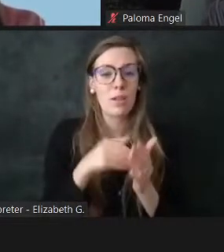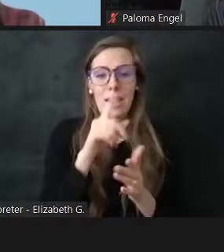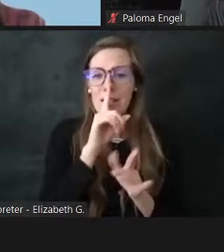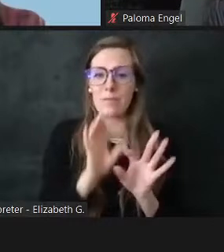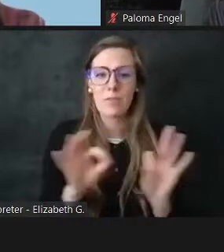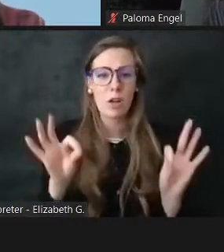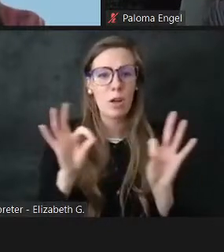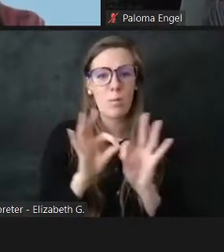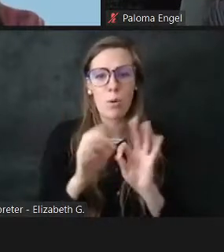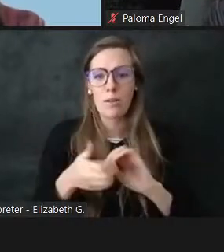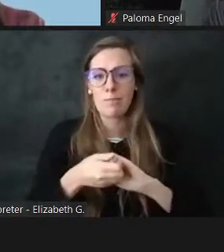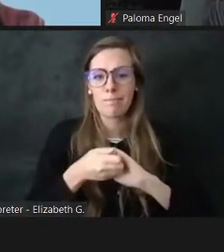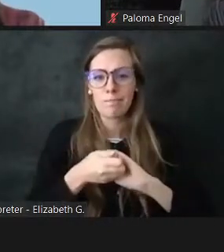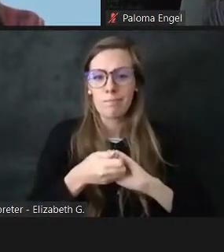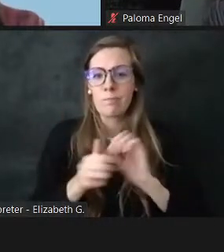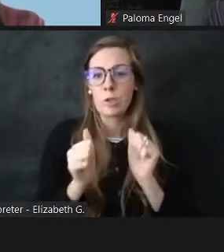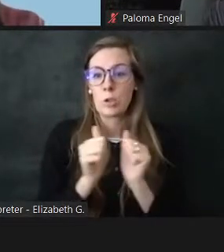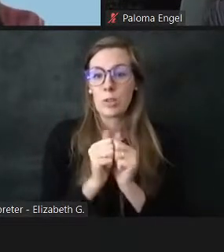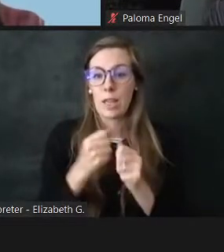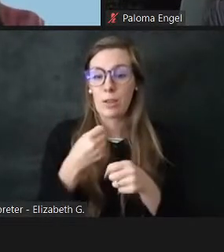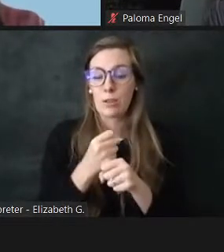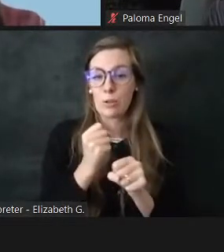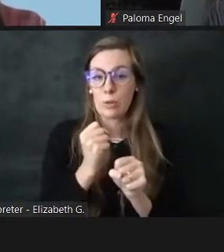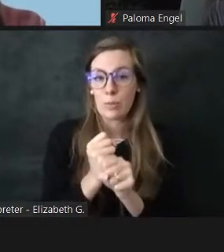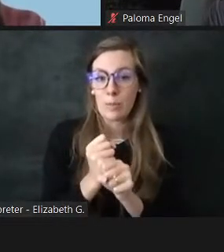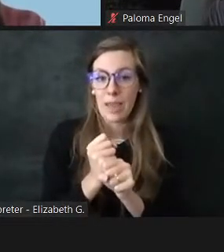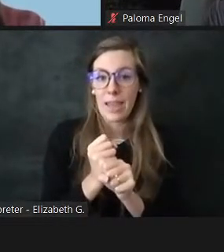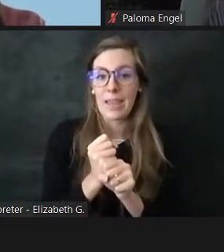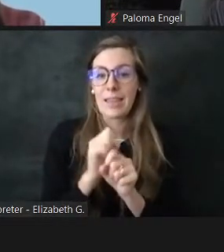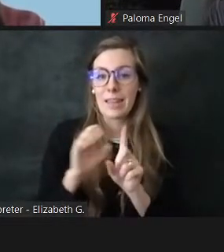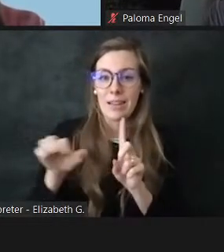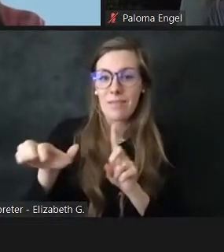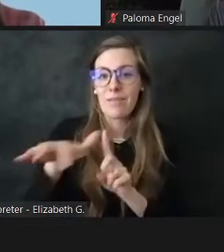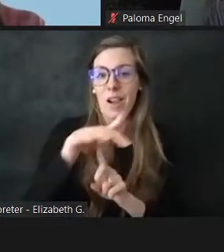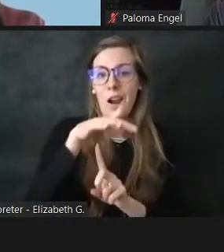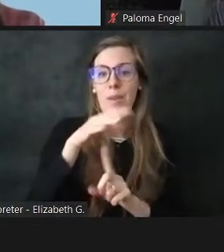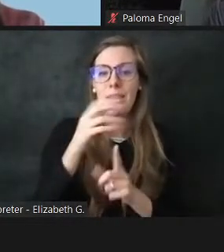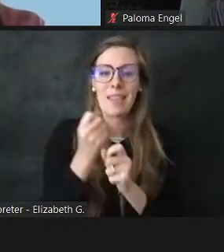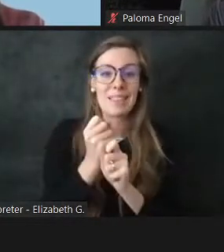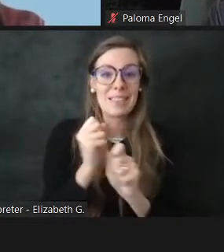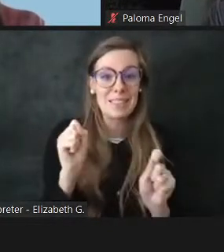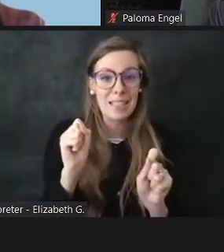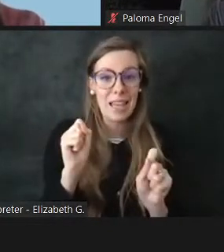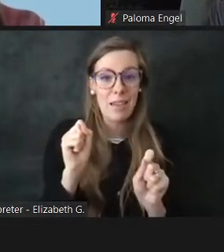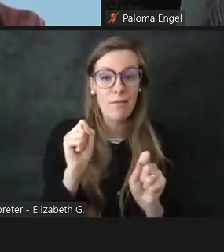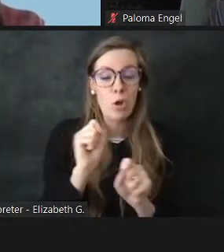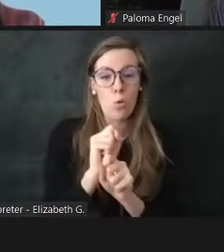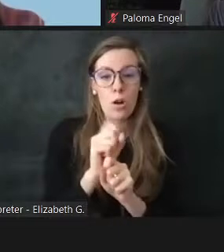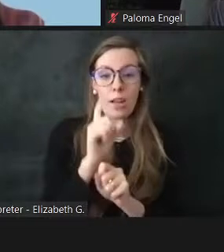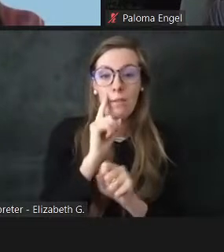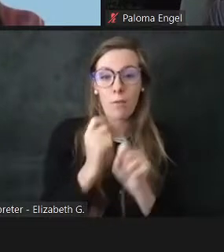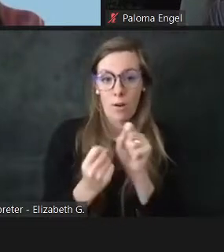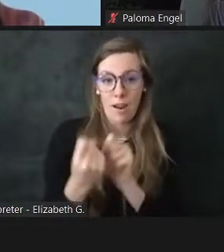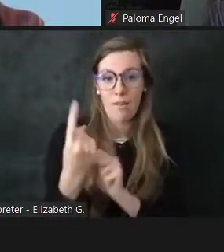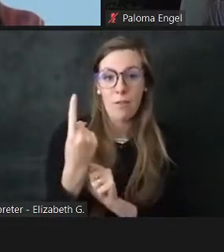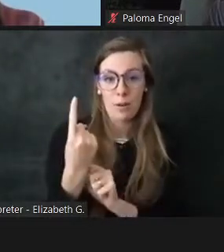together to create an environment that it's a safe work environment for everybody in our community.